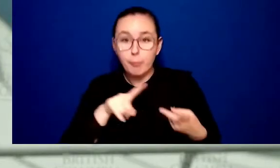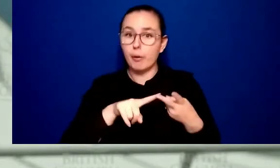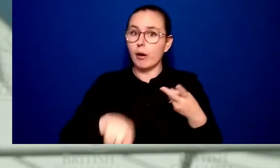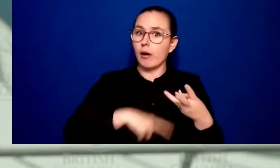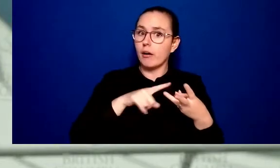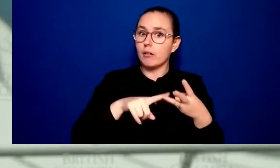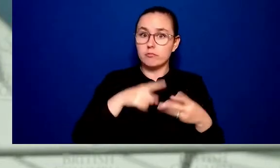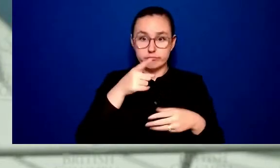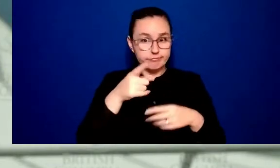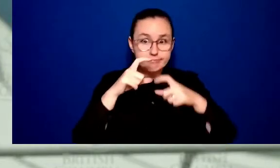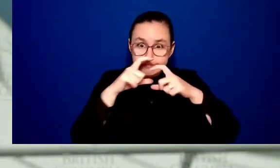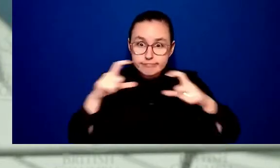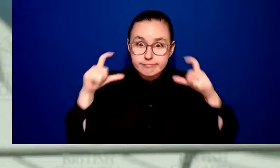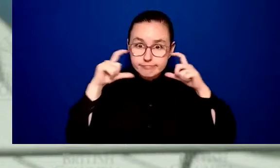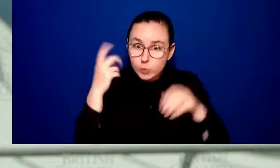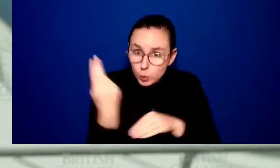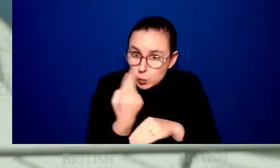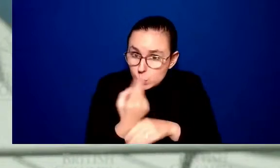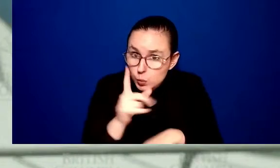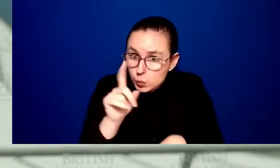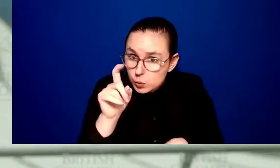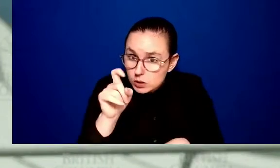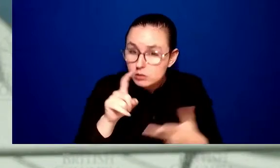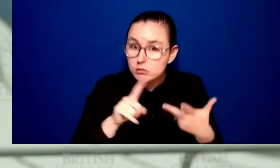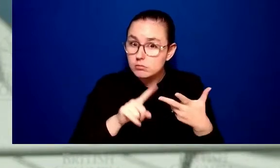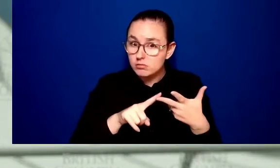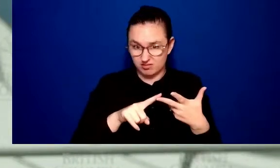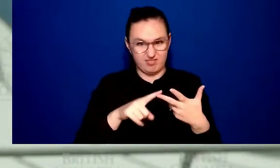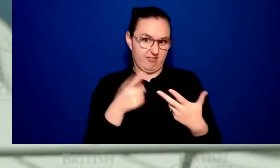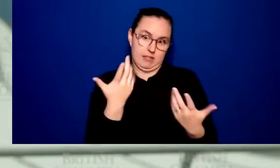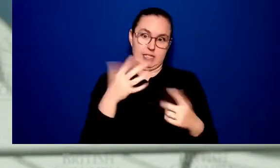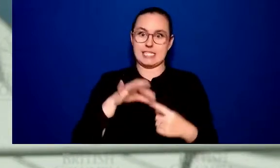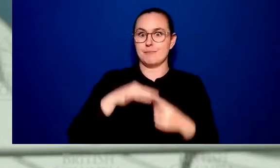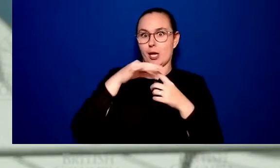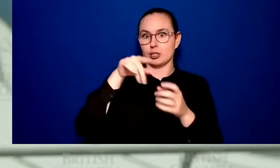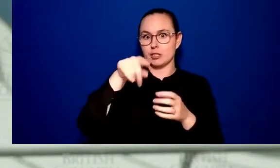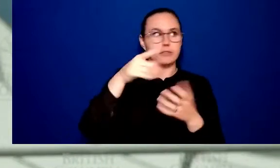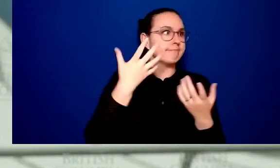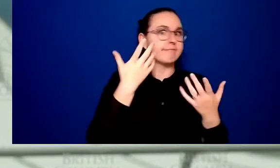other people who are more vulnerable and an indoor public